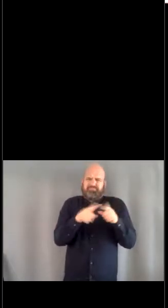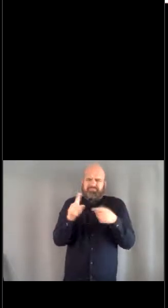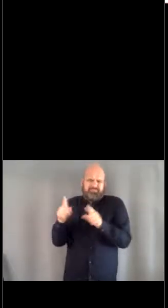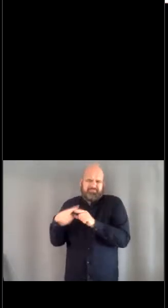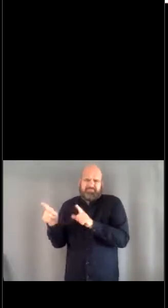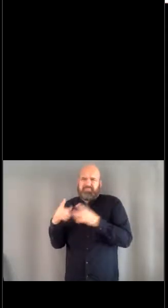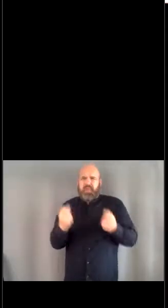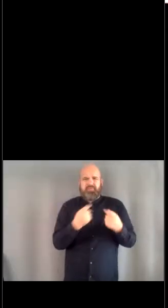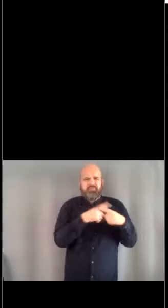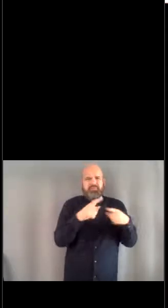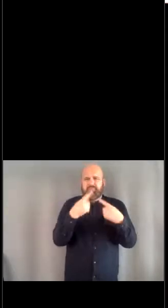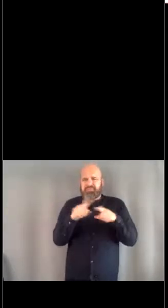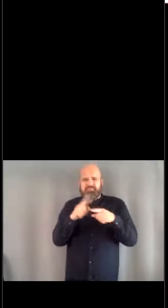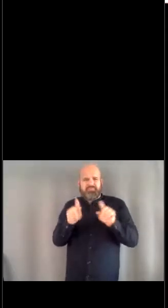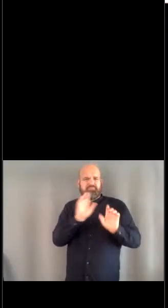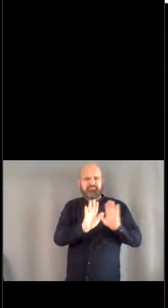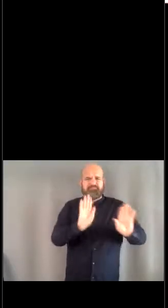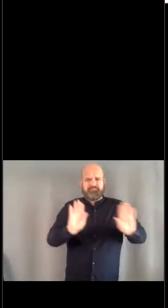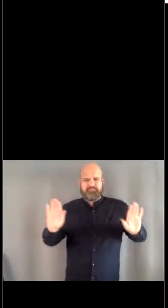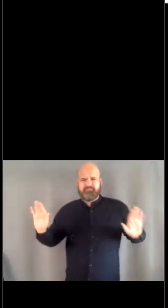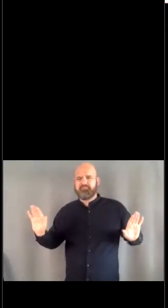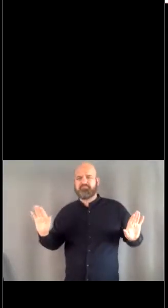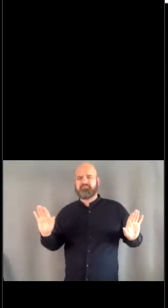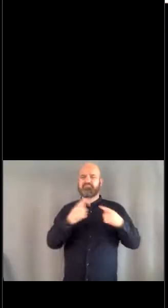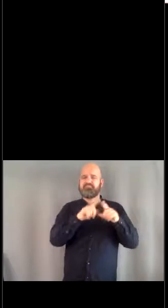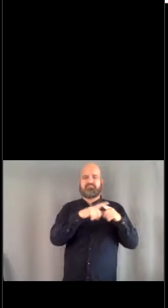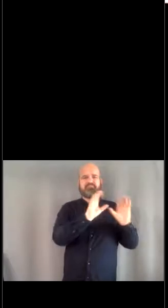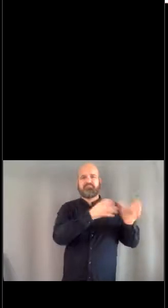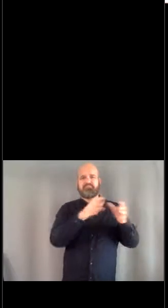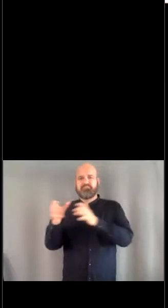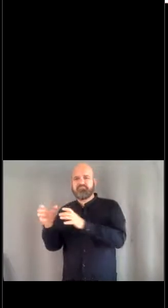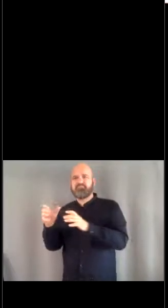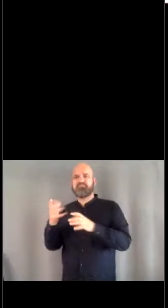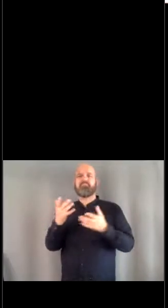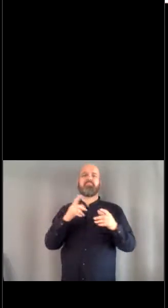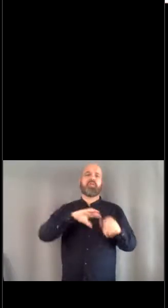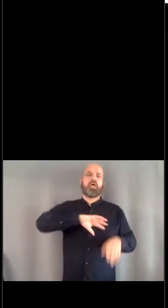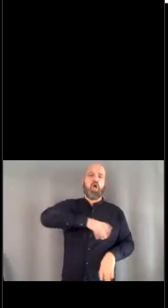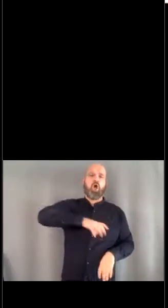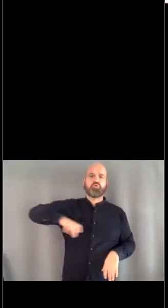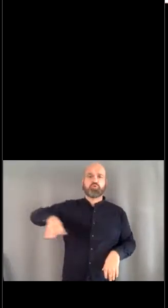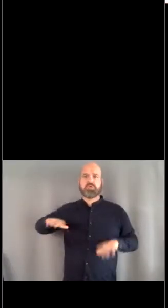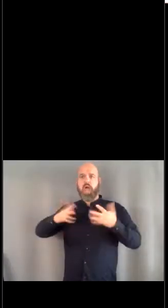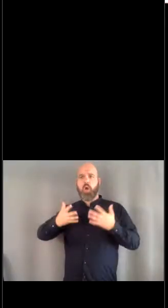and various ways that countries that do provide and try to provide. Next slide. I think that's it.